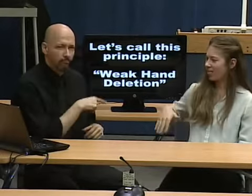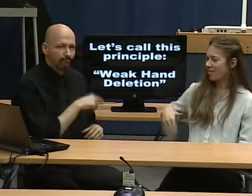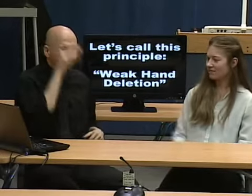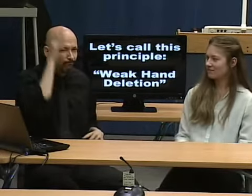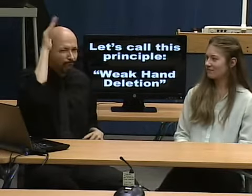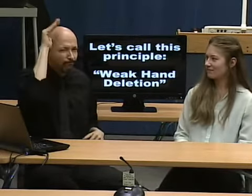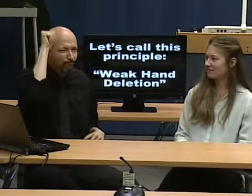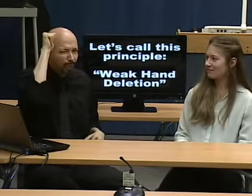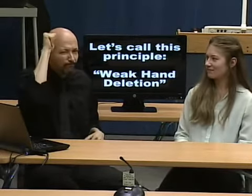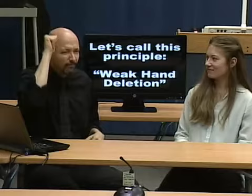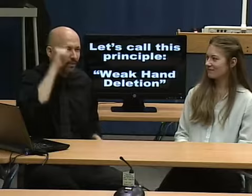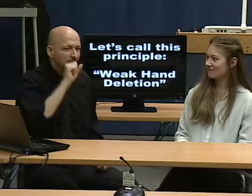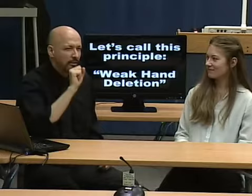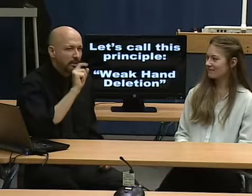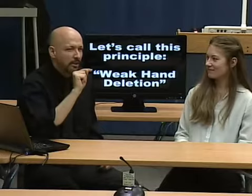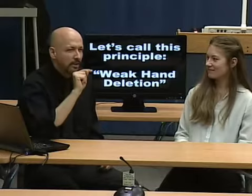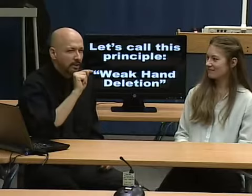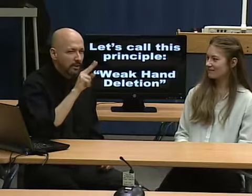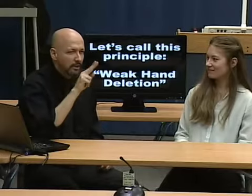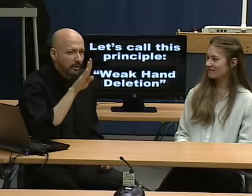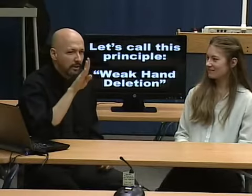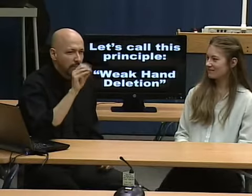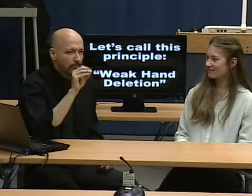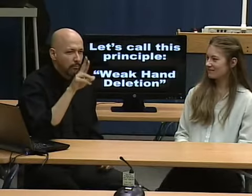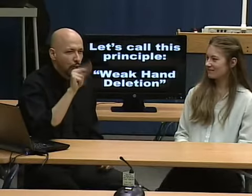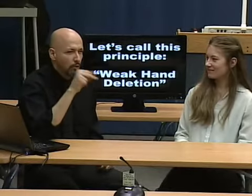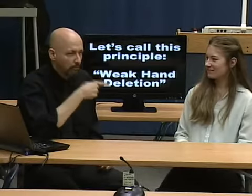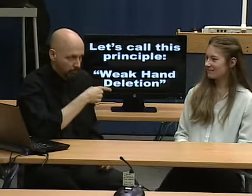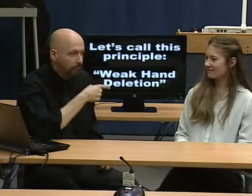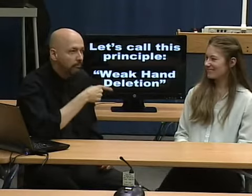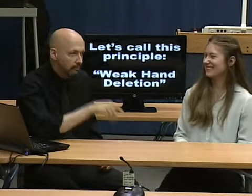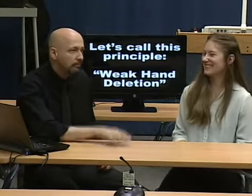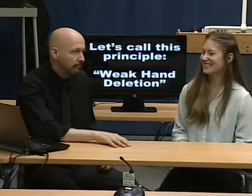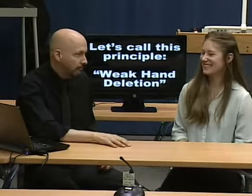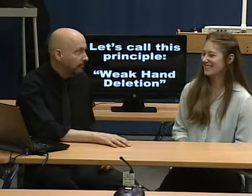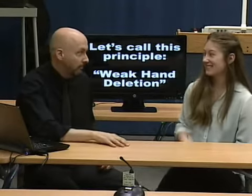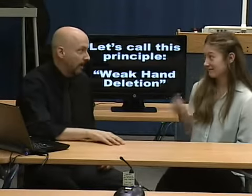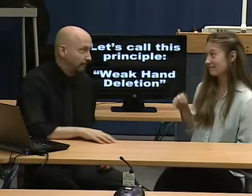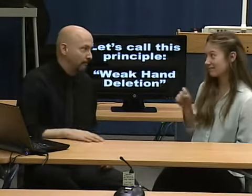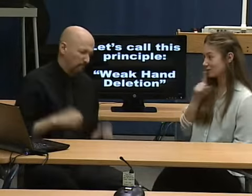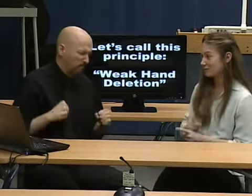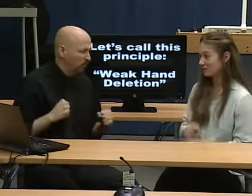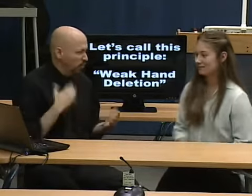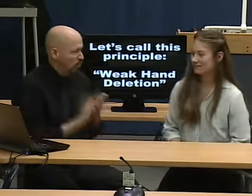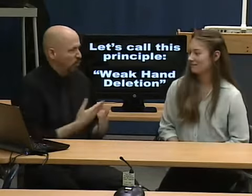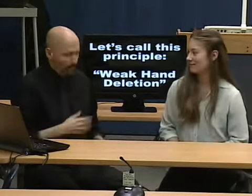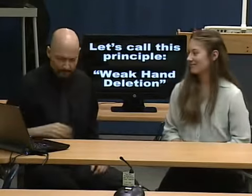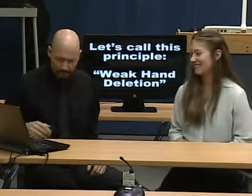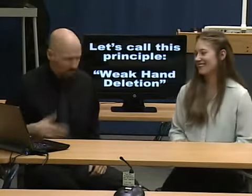I have a "no." She's stubborn. S-T-U-B-B-O-R-N It's true.